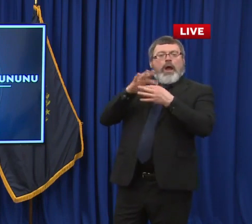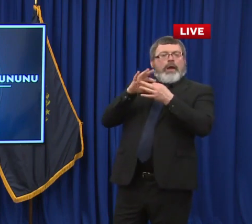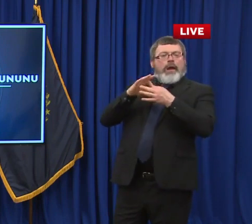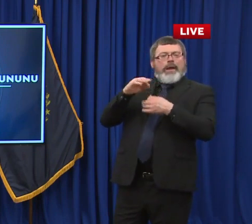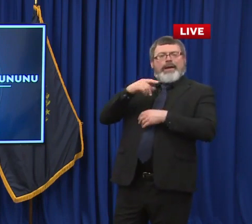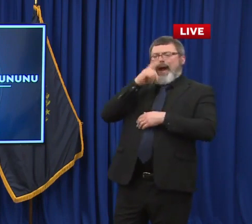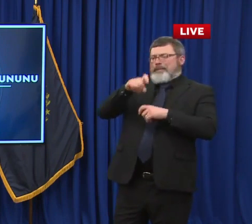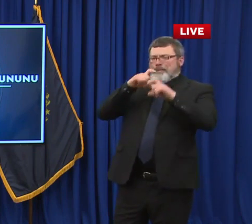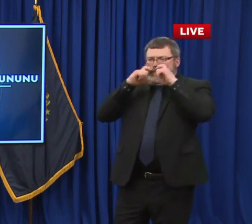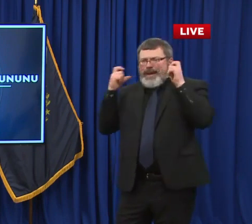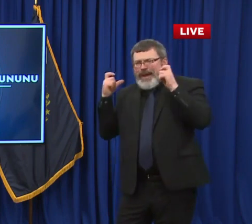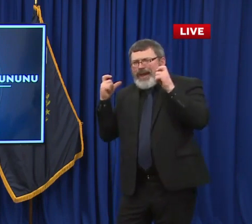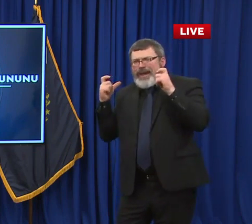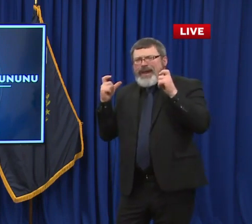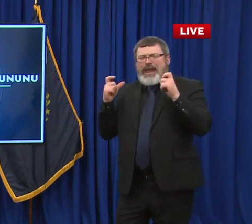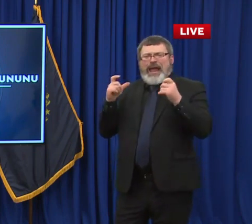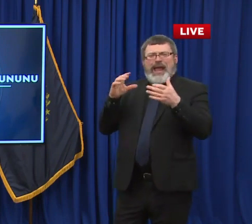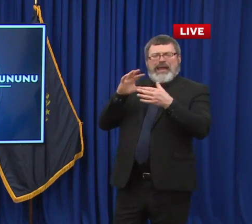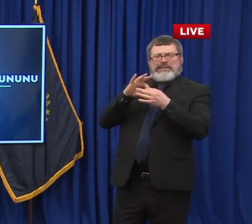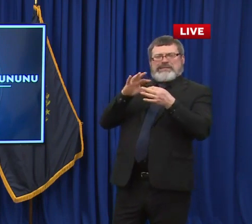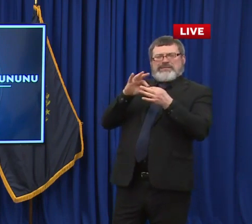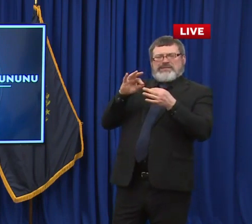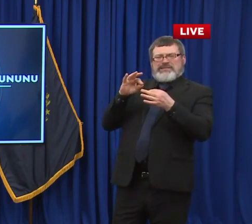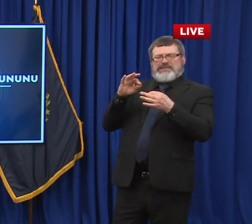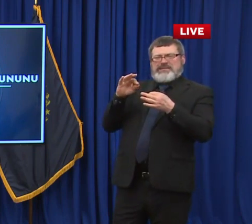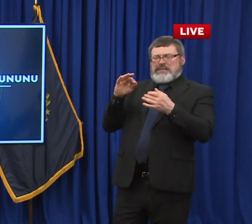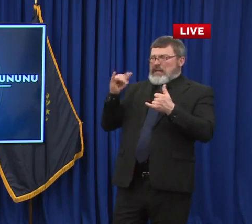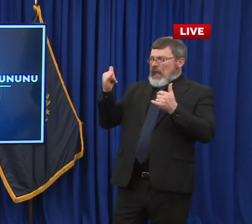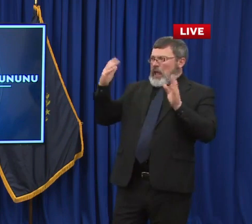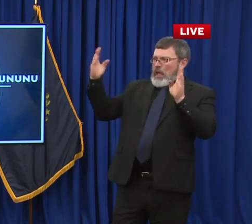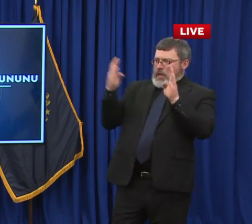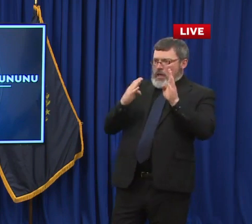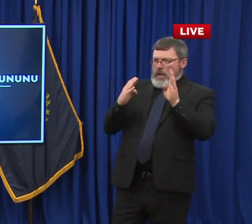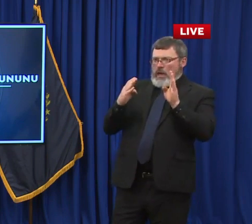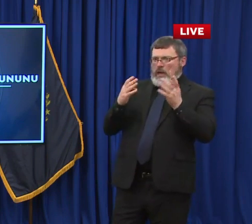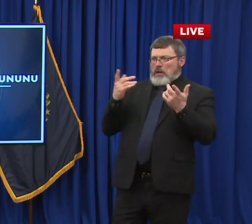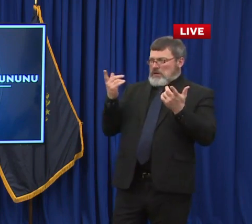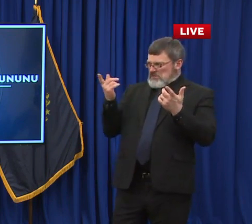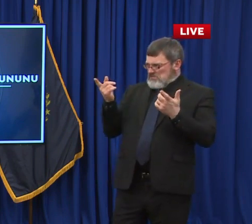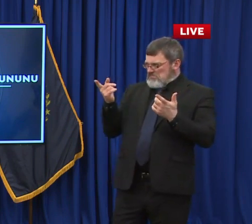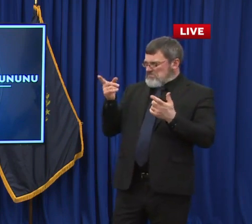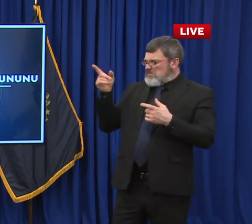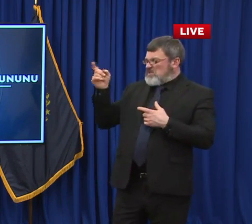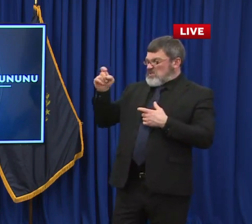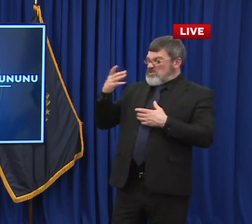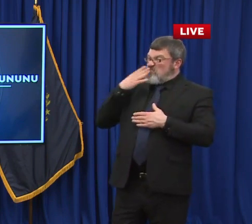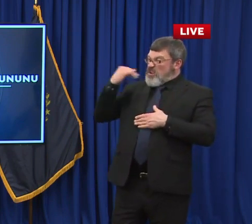THEY SAID DO NOT WEAR A MASK, NOW THEY SAY WEAR A MASK.